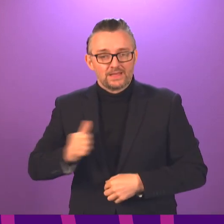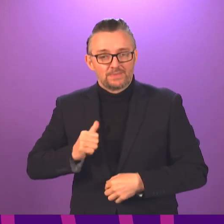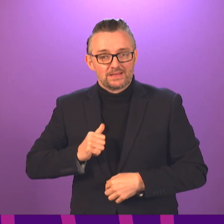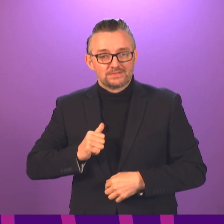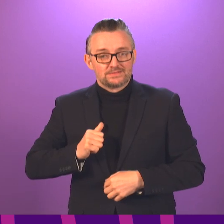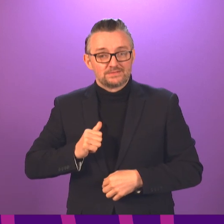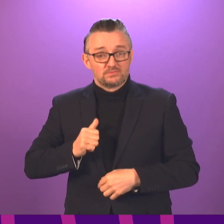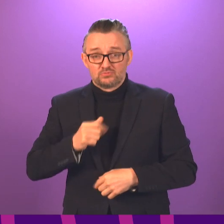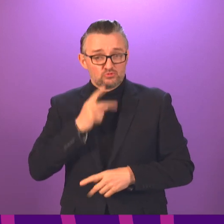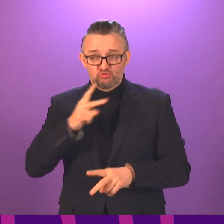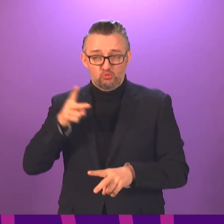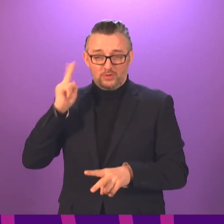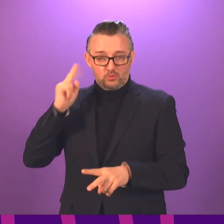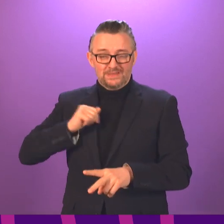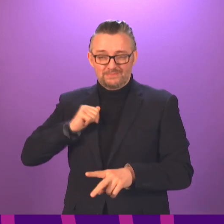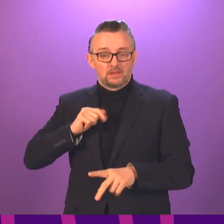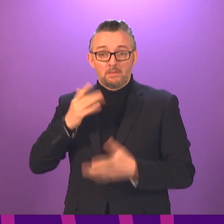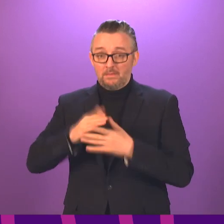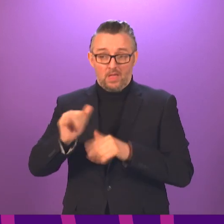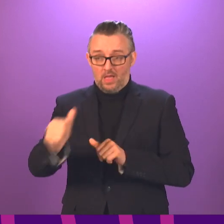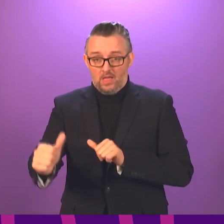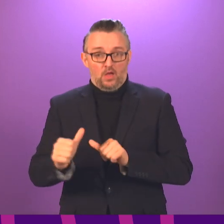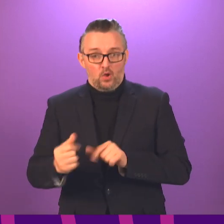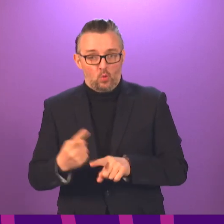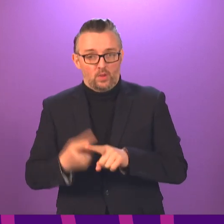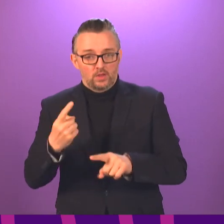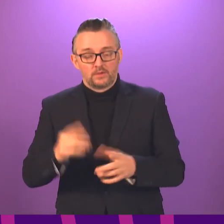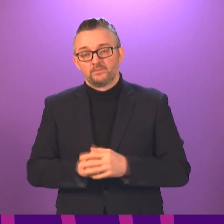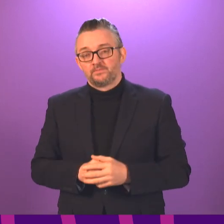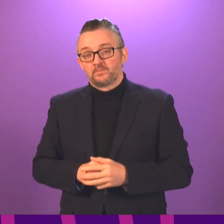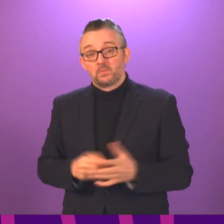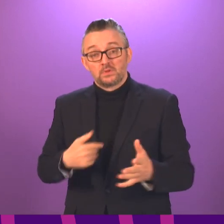just a few weeks ago. However, we know that the worst thing that we could do and what